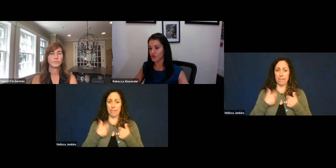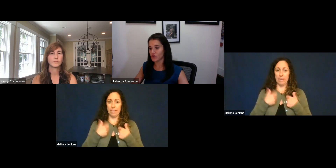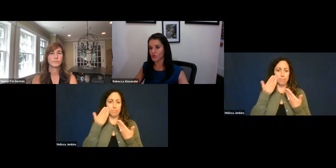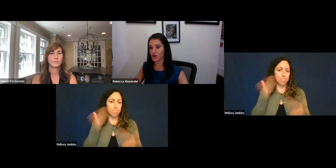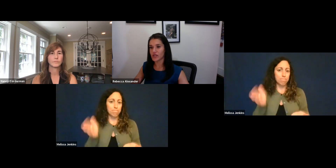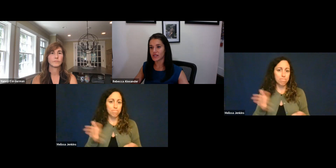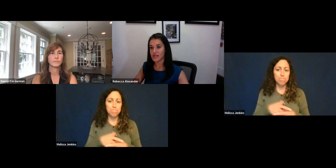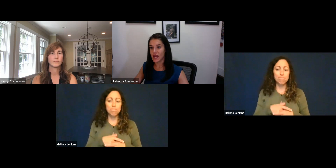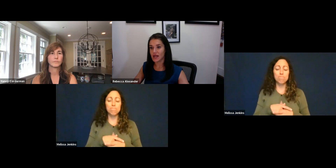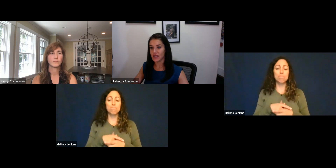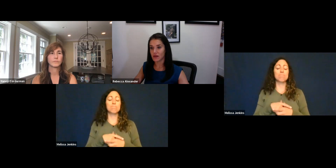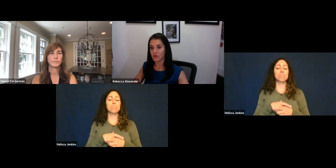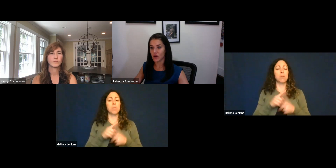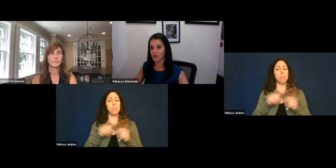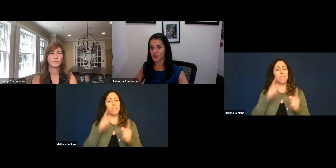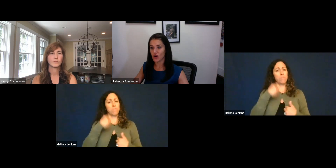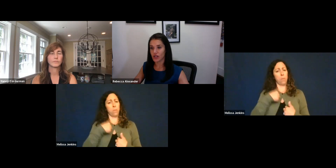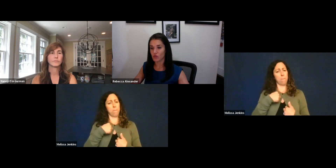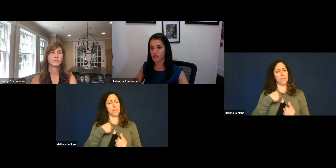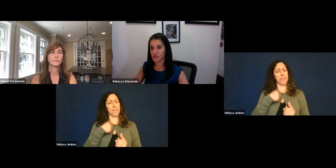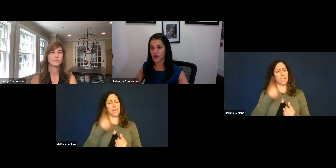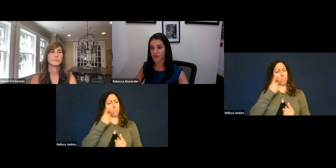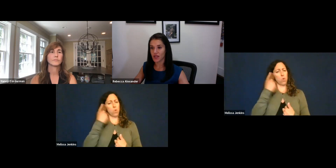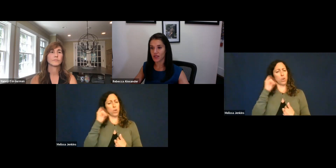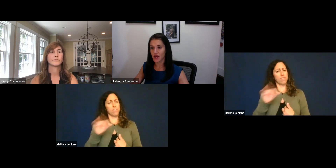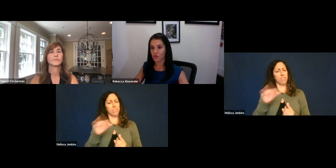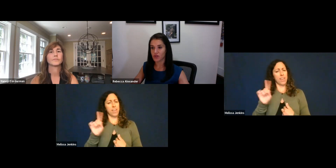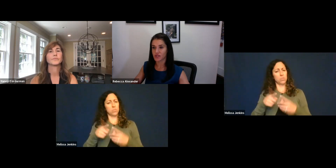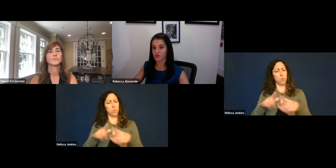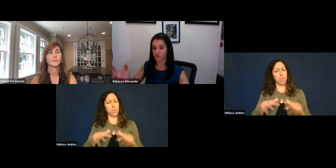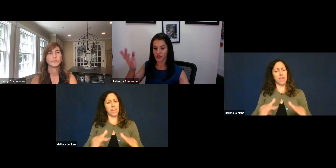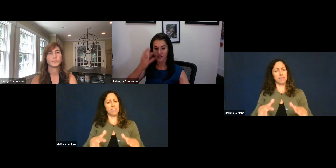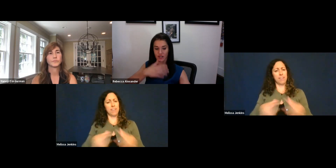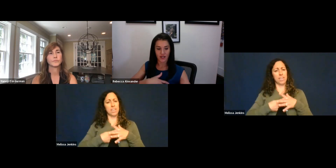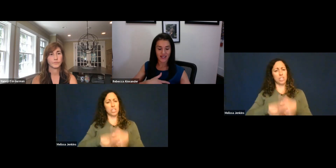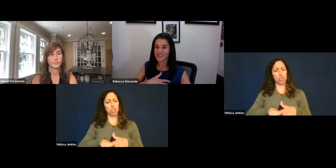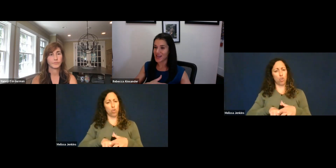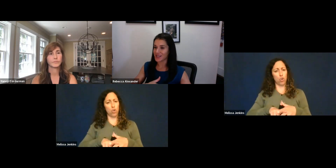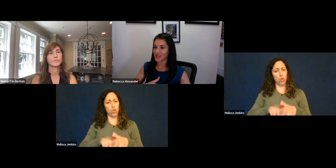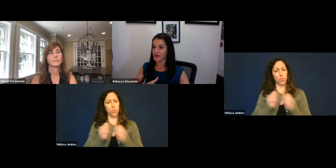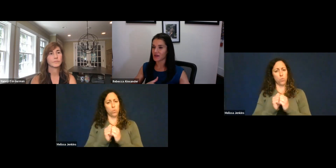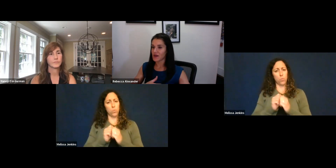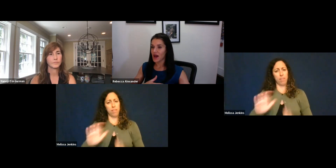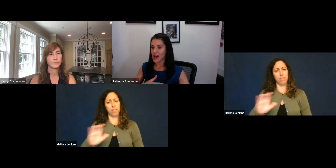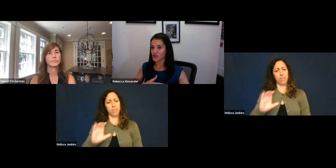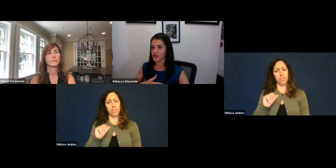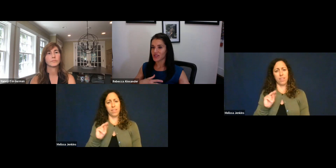of-- where the anxiety started. Was it something that predated actually